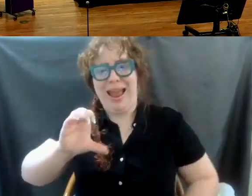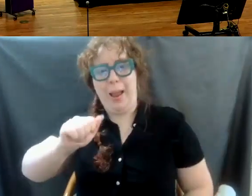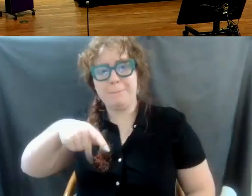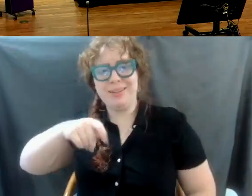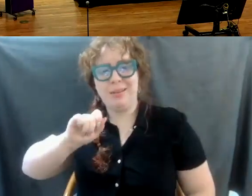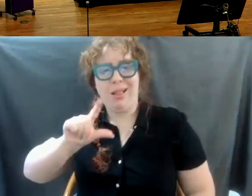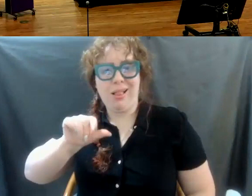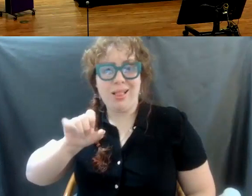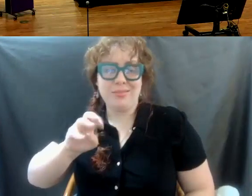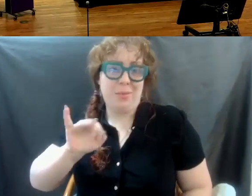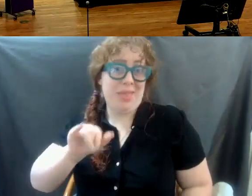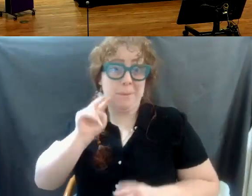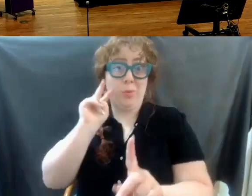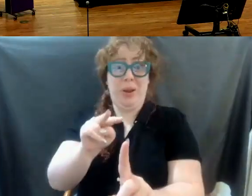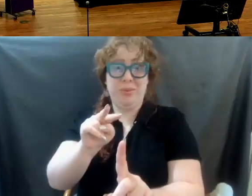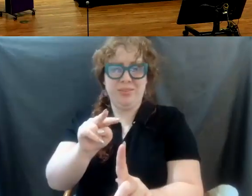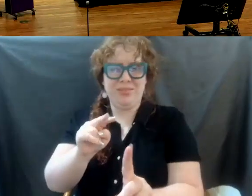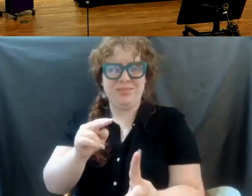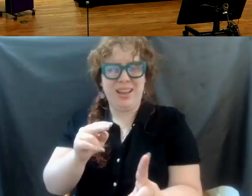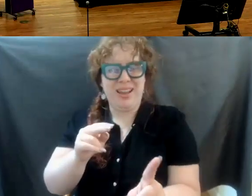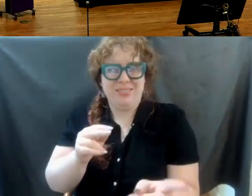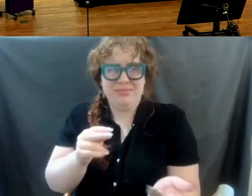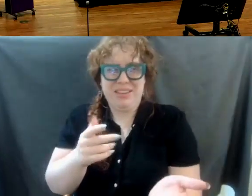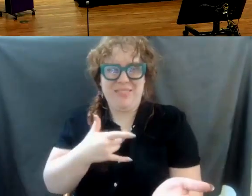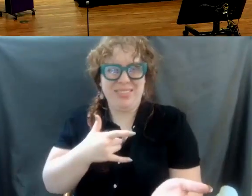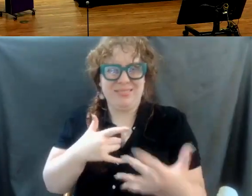And some of that just feels very uncomfortable to me just because of the